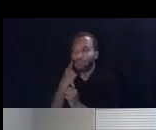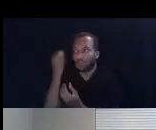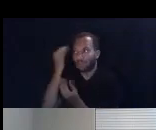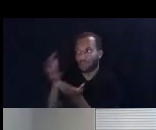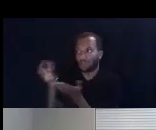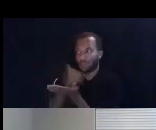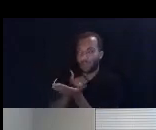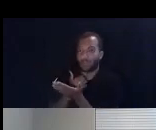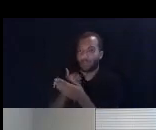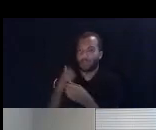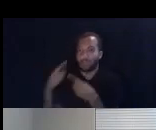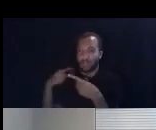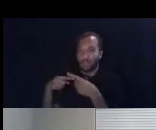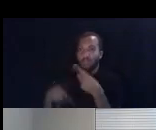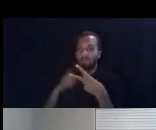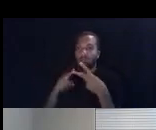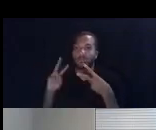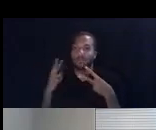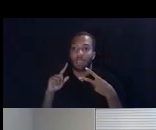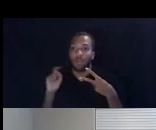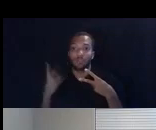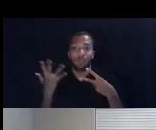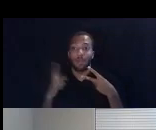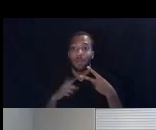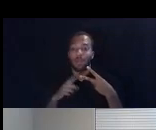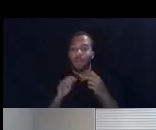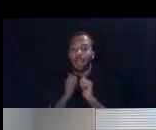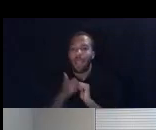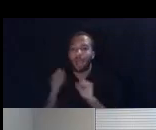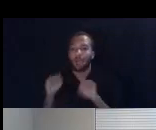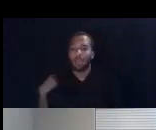And then the other question was, how can folks build a relationship